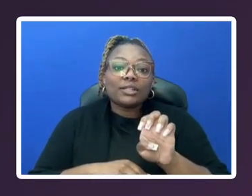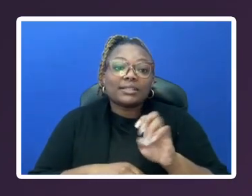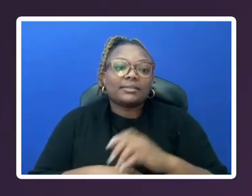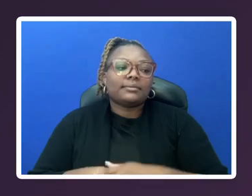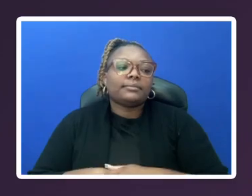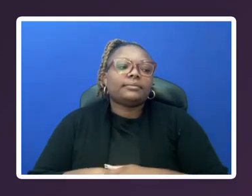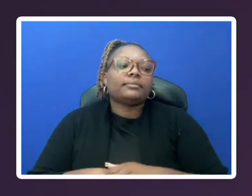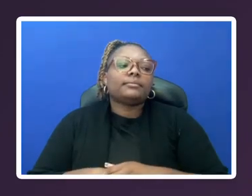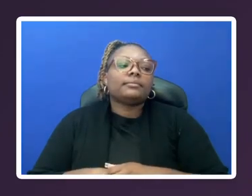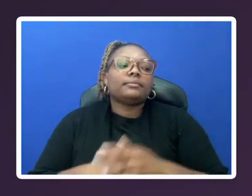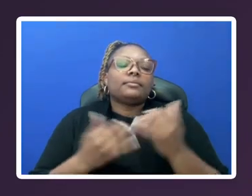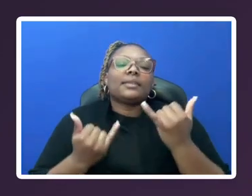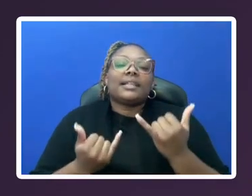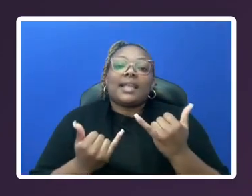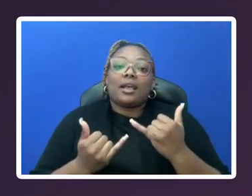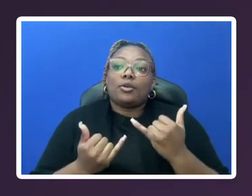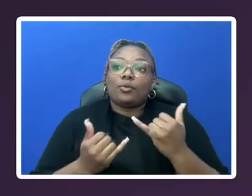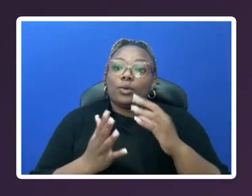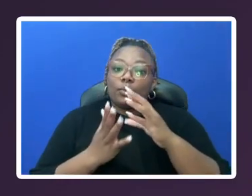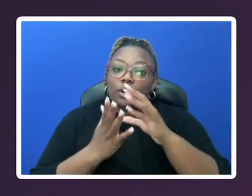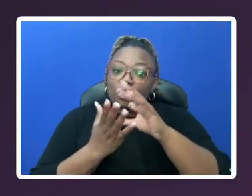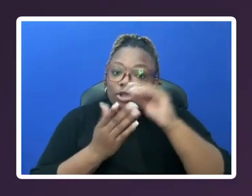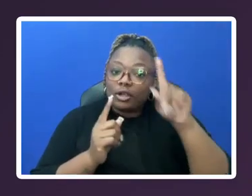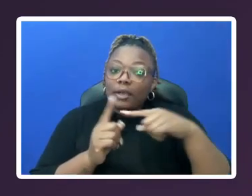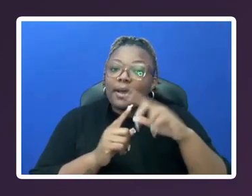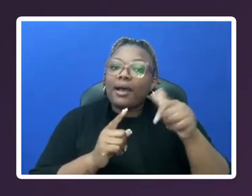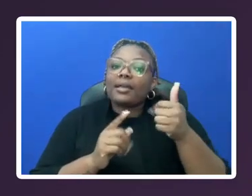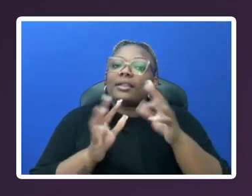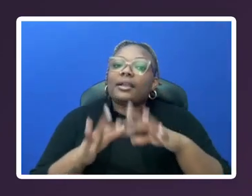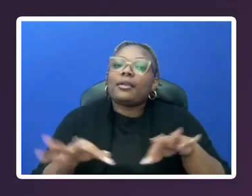methods for thinking critically and bringing out stories of community through the collection